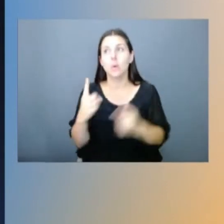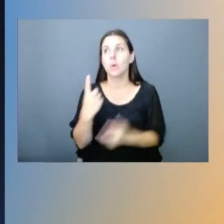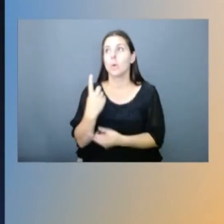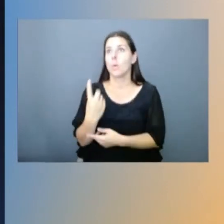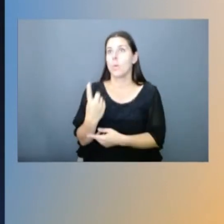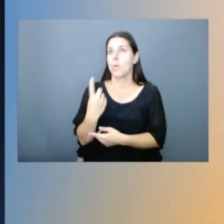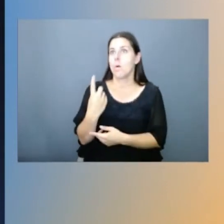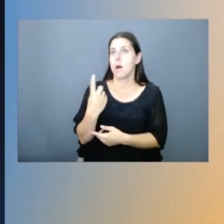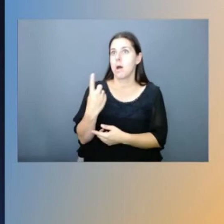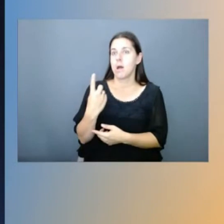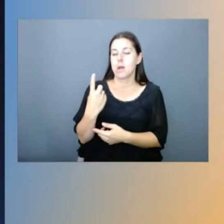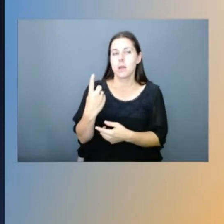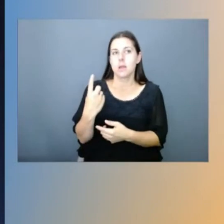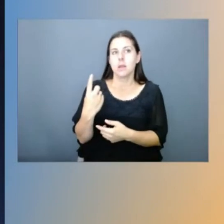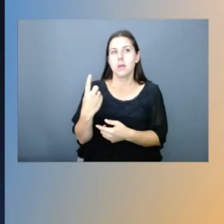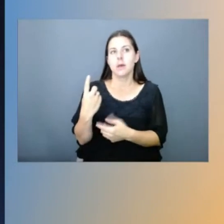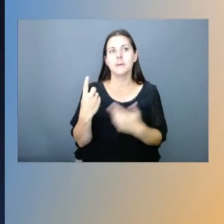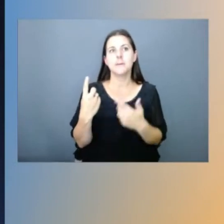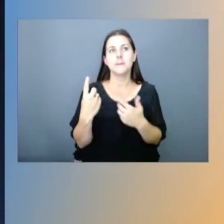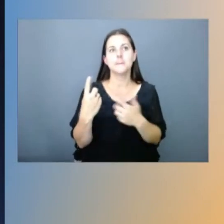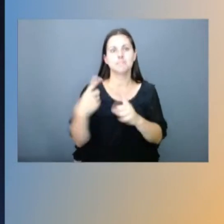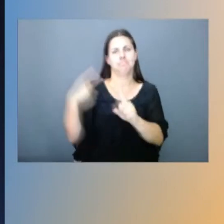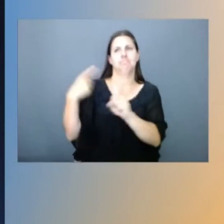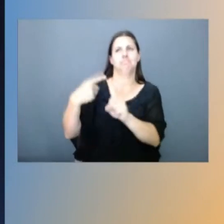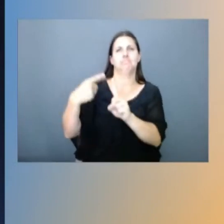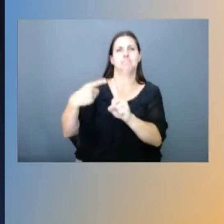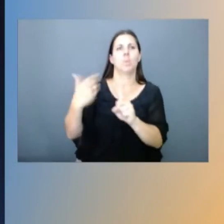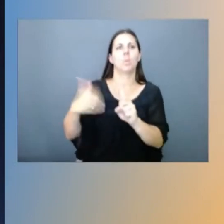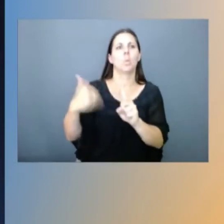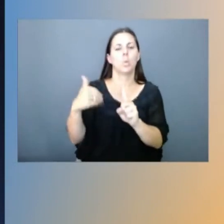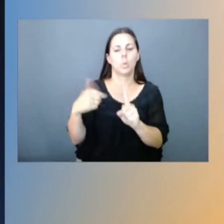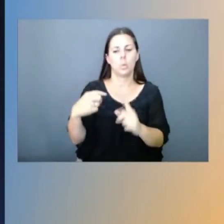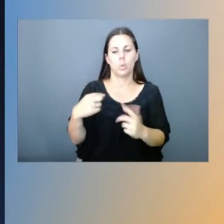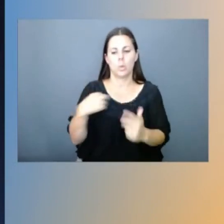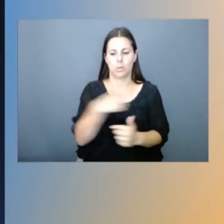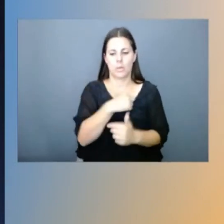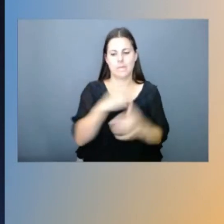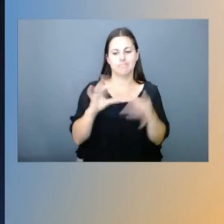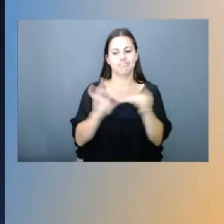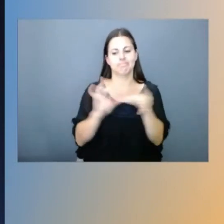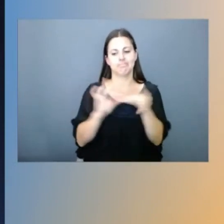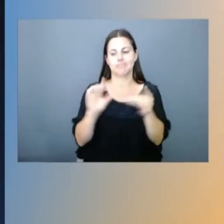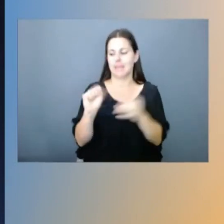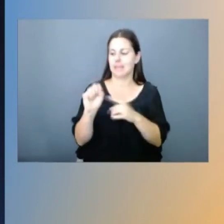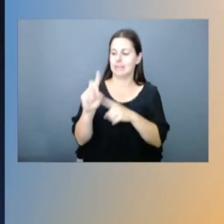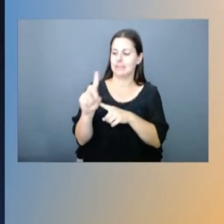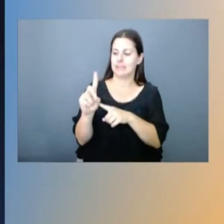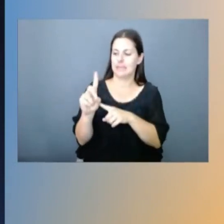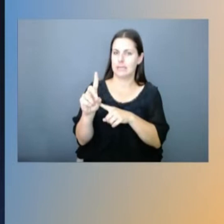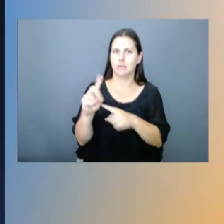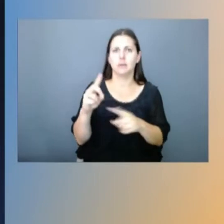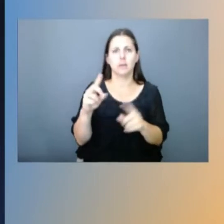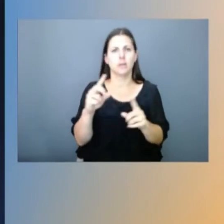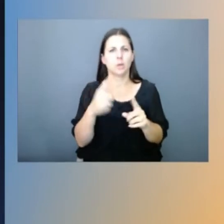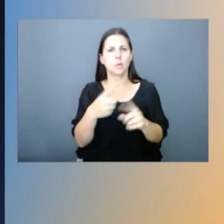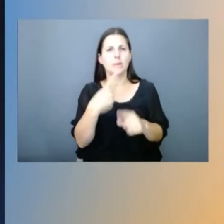about, when we've talked about the SSDs, we talk about latency as well, and customers talk about latency,